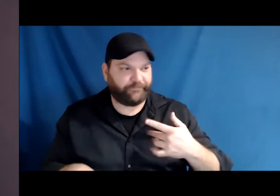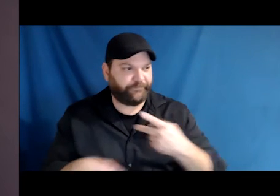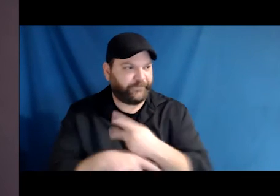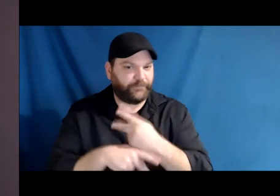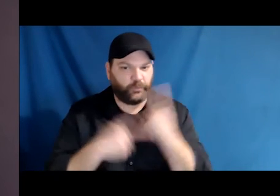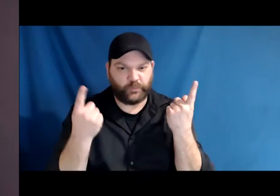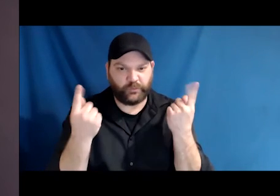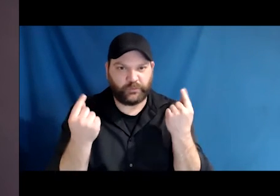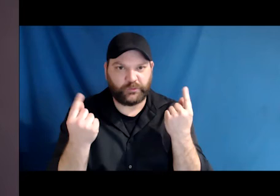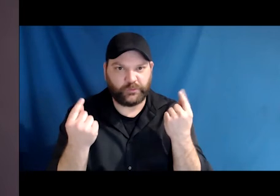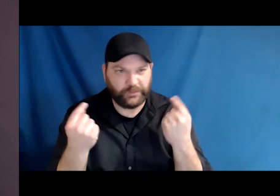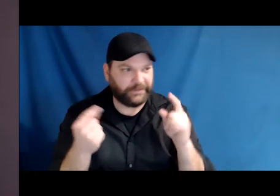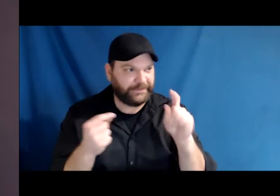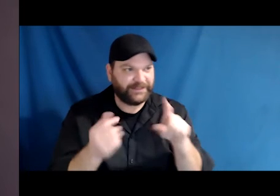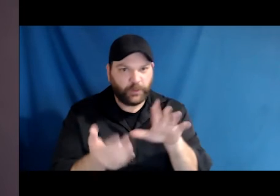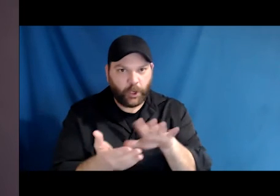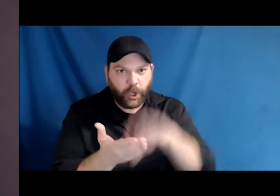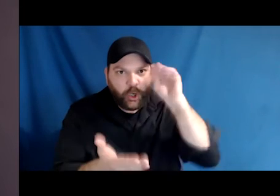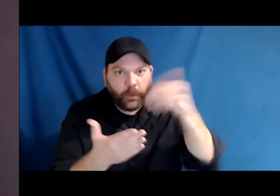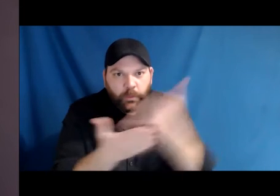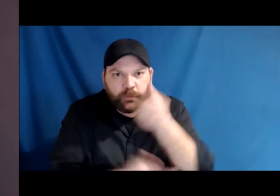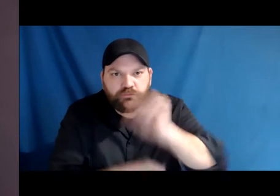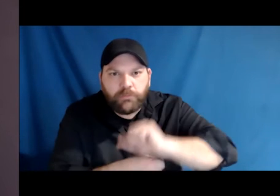getting to really know my new colleagues at the Center